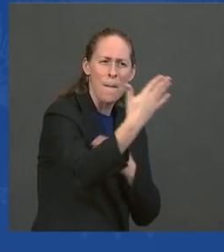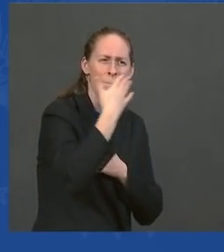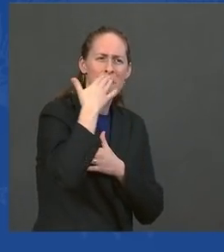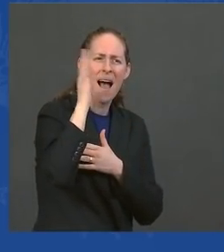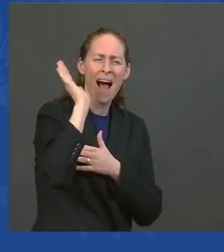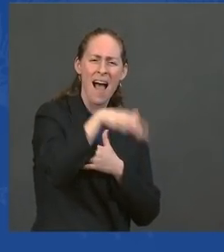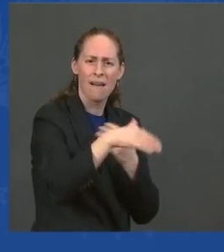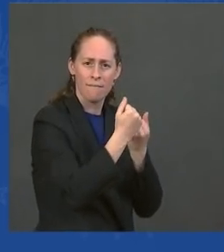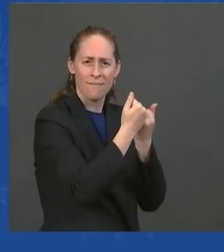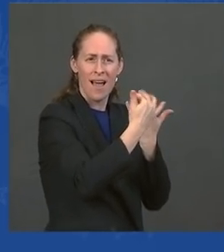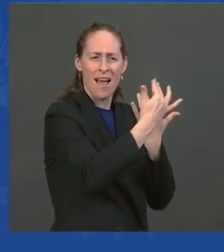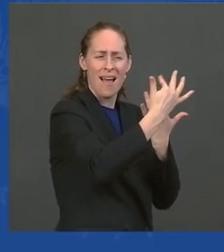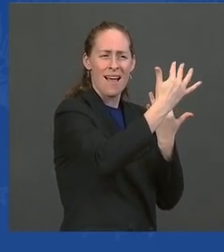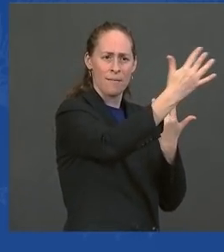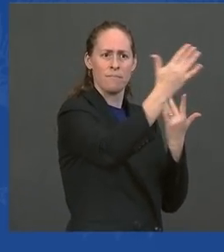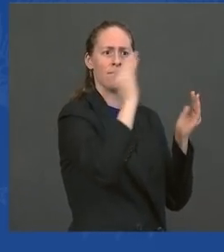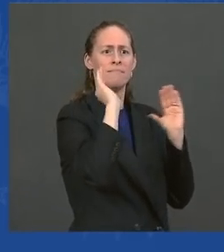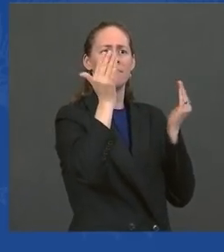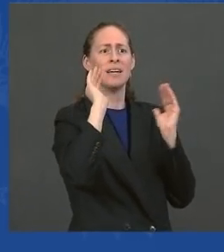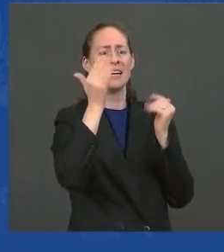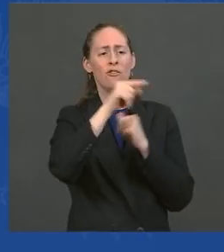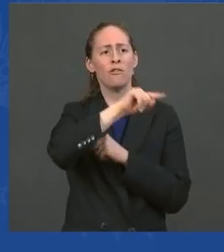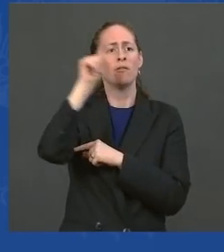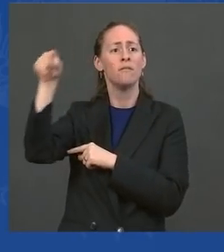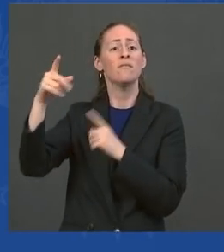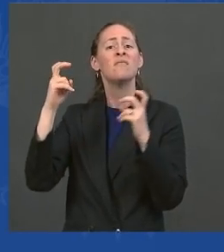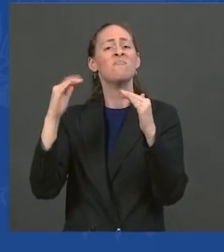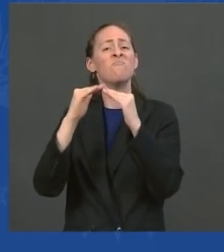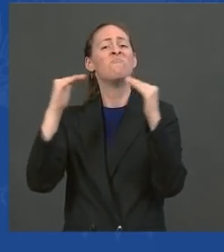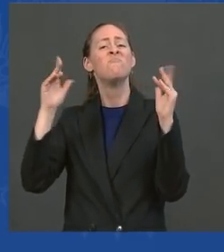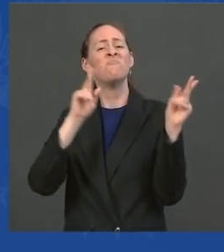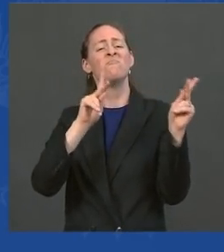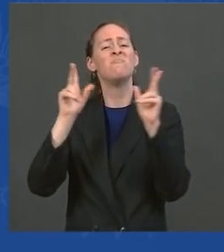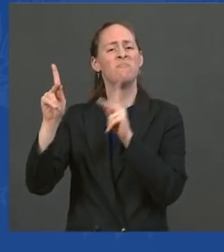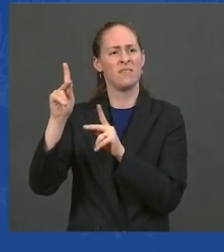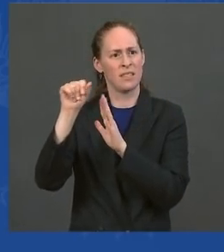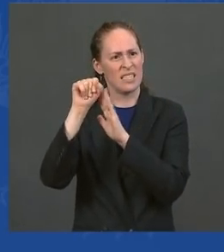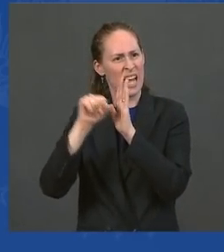than the entire state of New Jersey. That's how much we've lost.